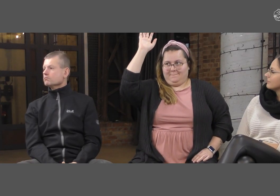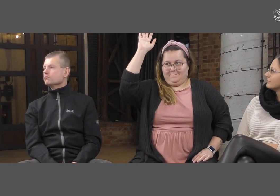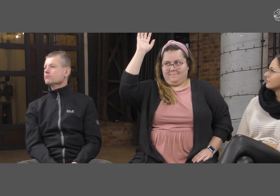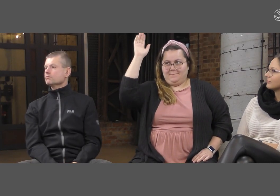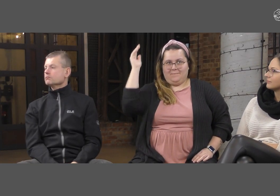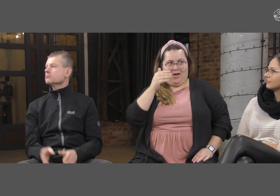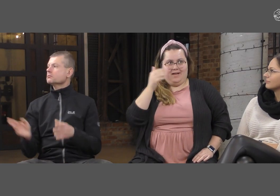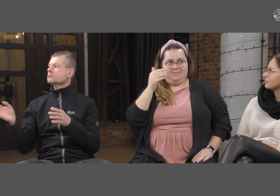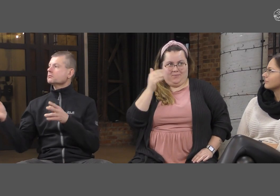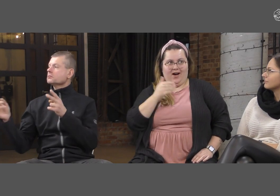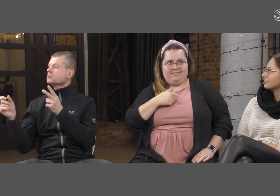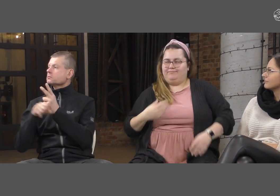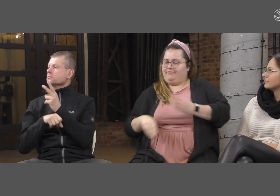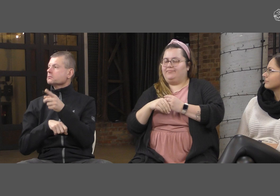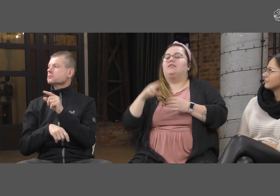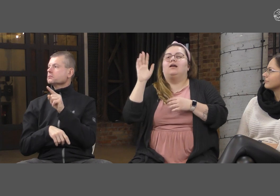[Tomasz]: Aga. [Agnieszka]: Can I?